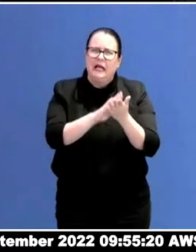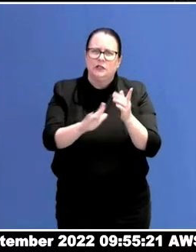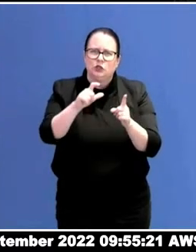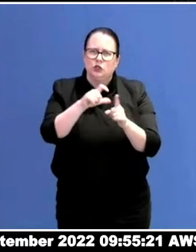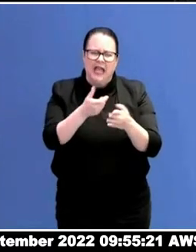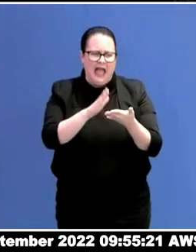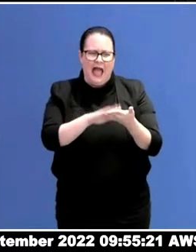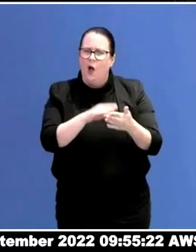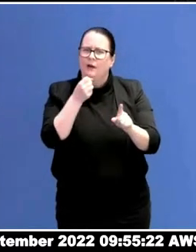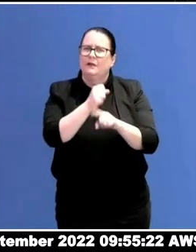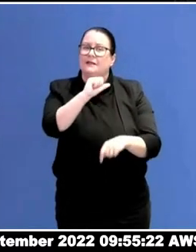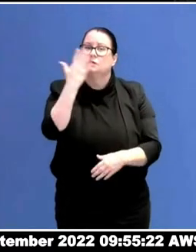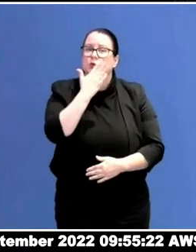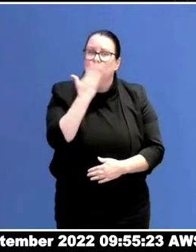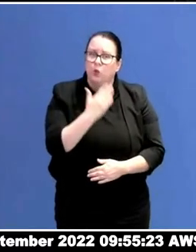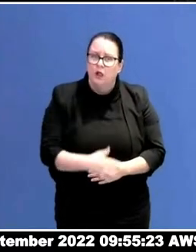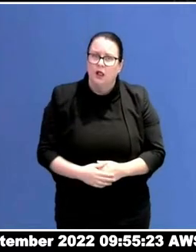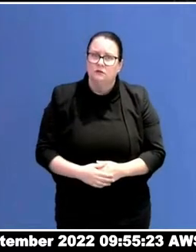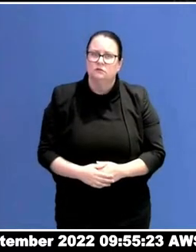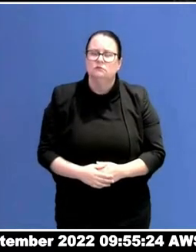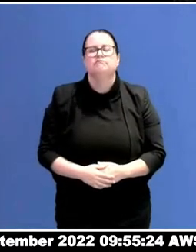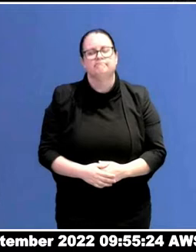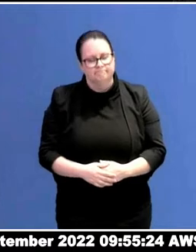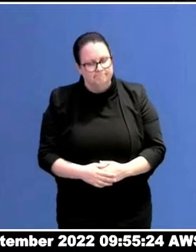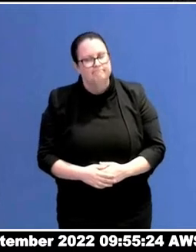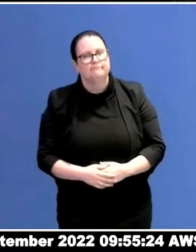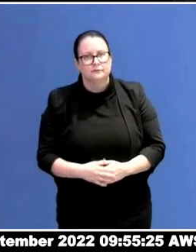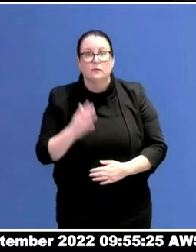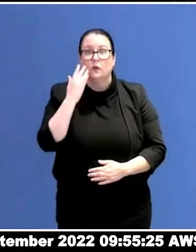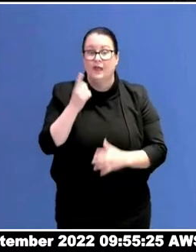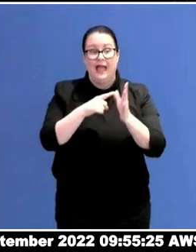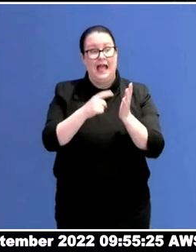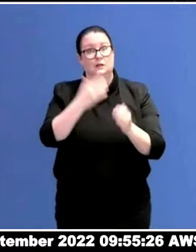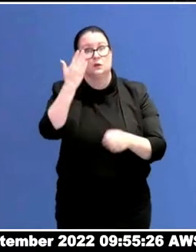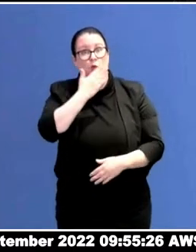There were many incidents during his schooling where his behaviour was such that